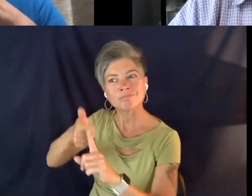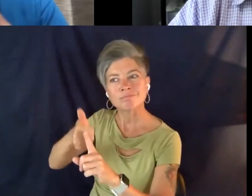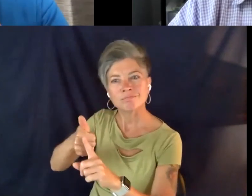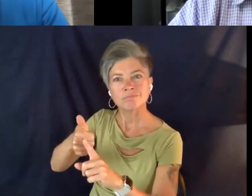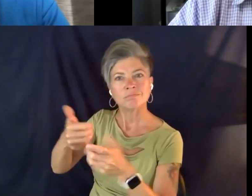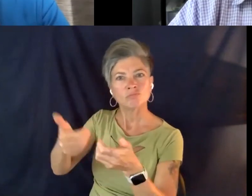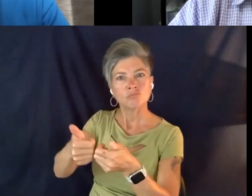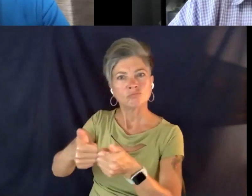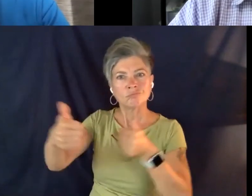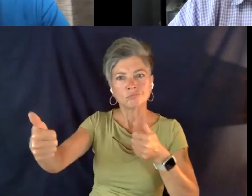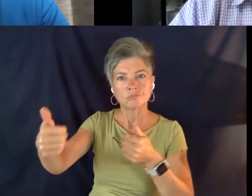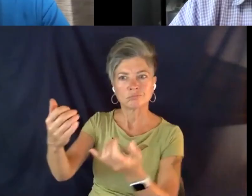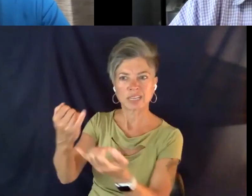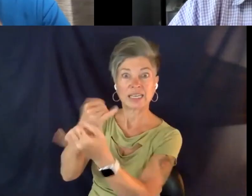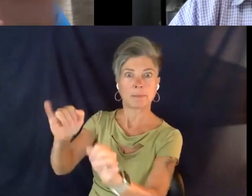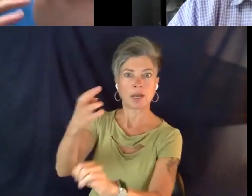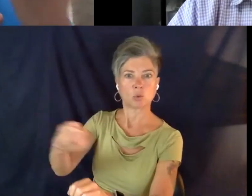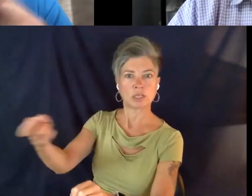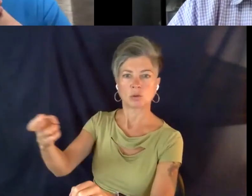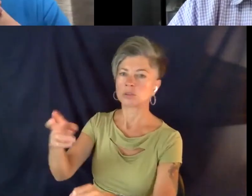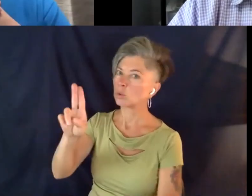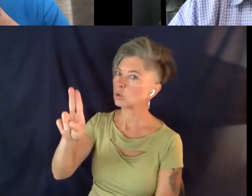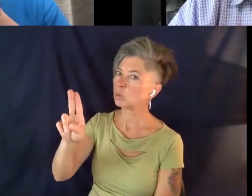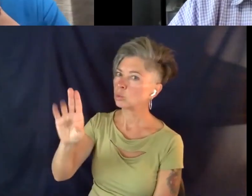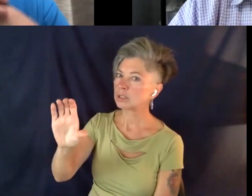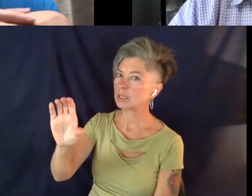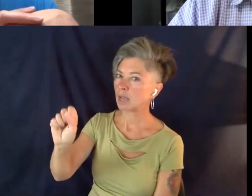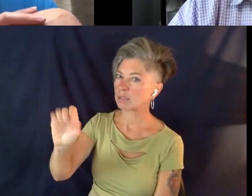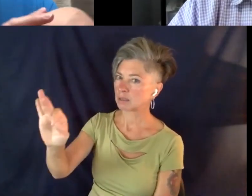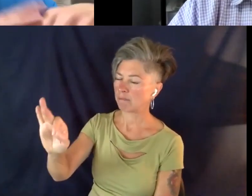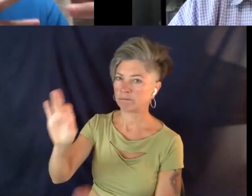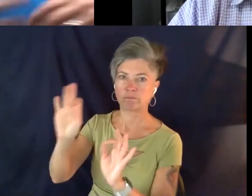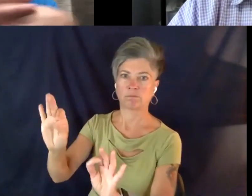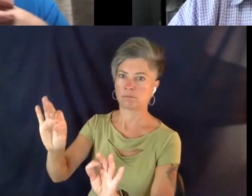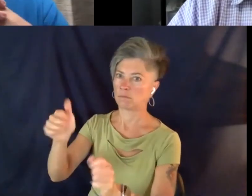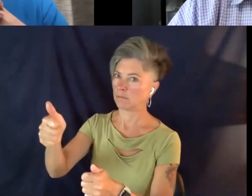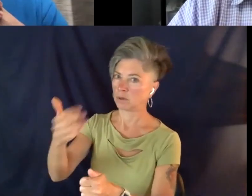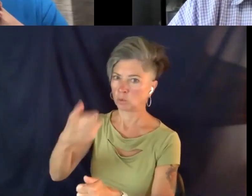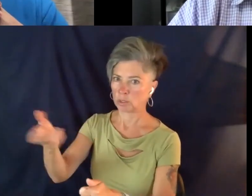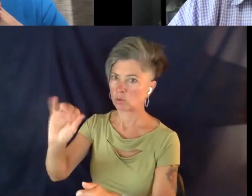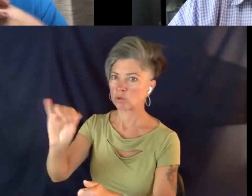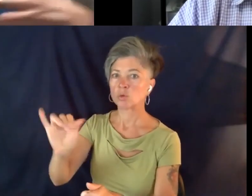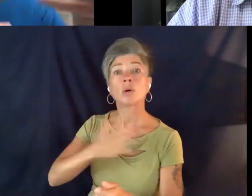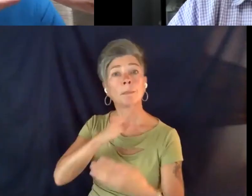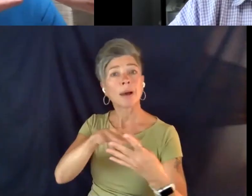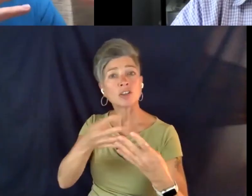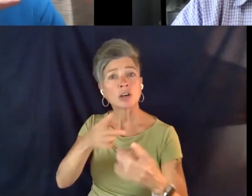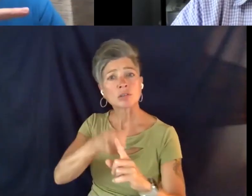So UCSF would definitely be the other one. The charts that I shared are from WPATH, and so even though I'm not thrilled